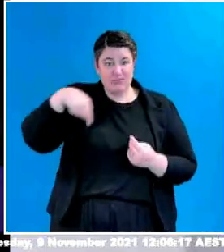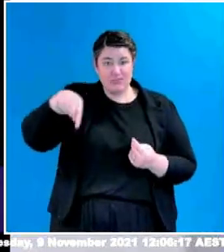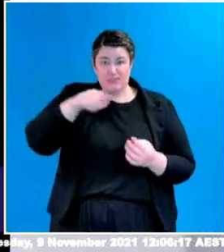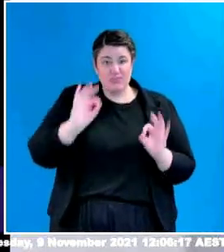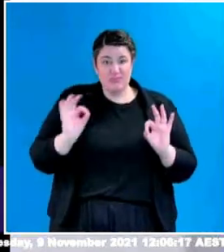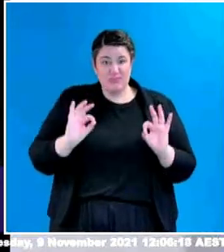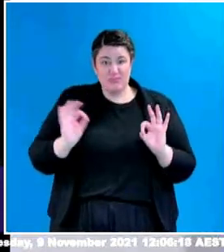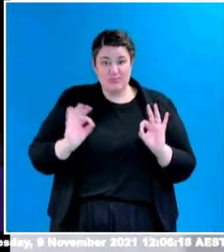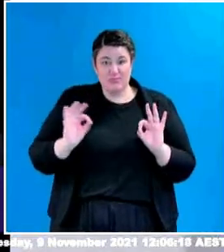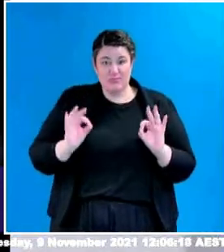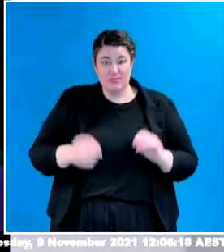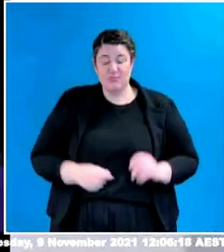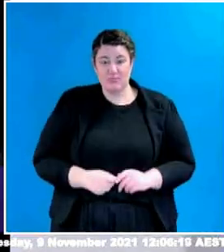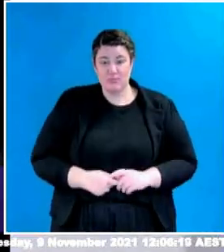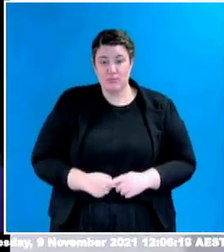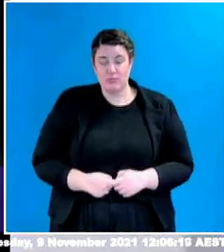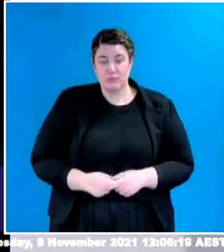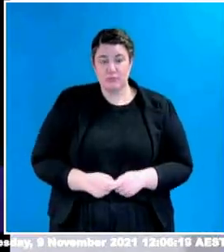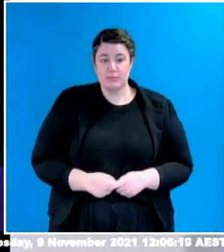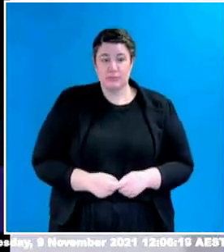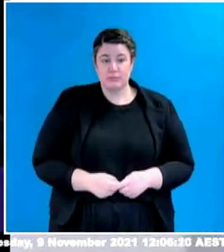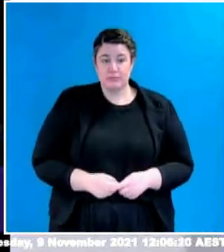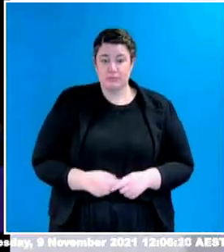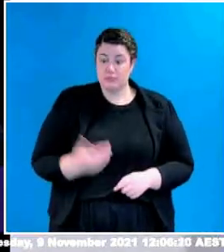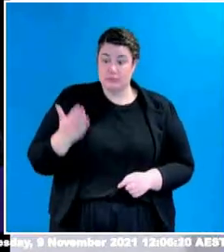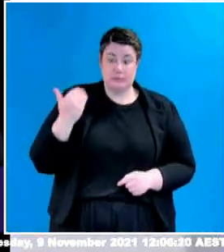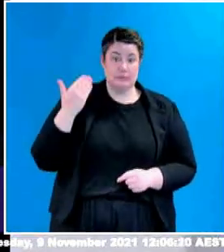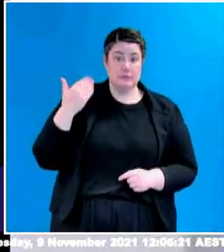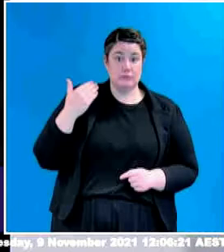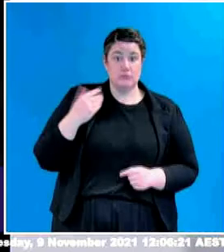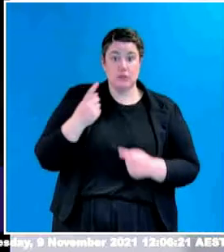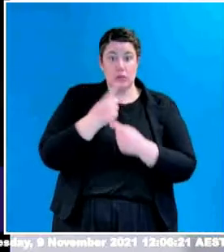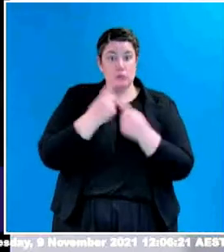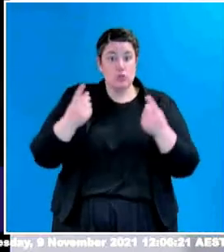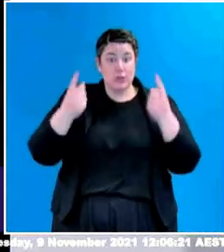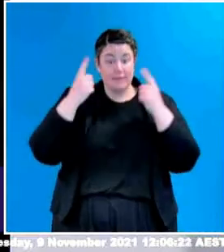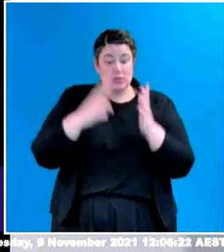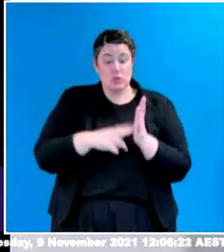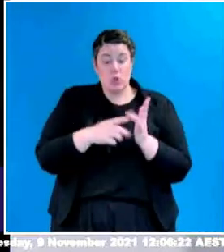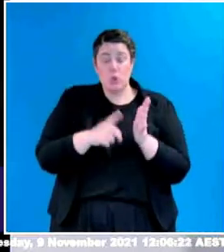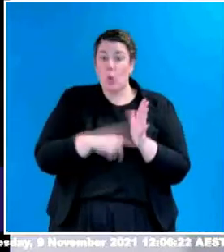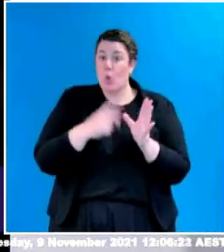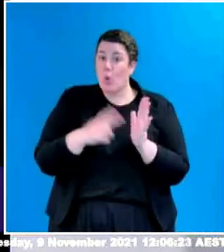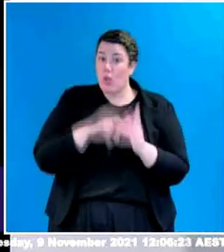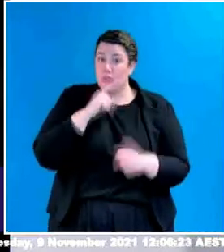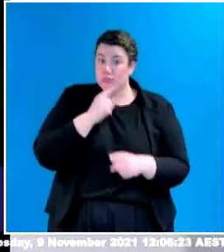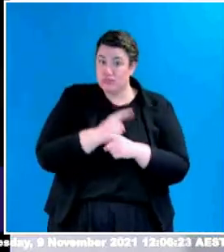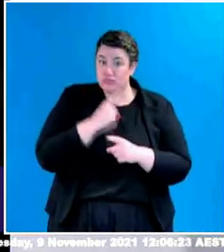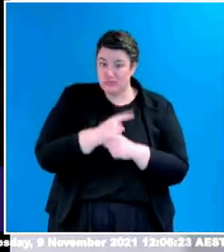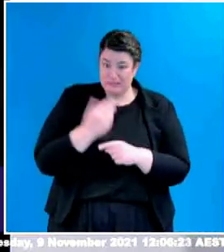You may have heard Professor Nolan's evidence before you came on, talking